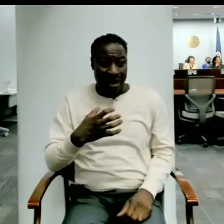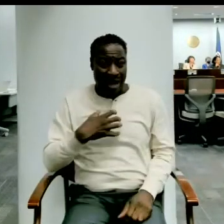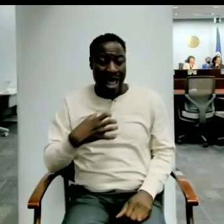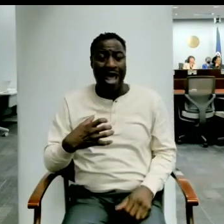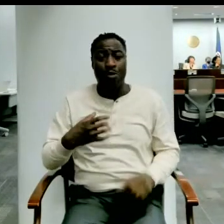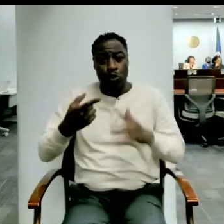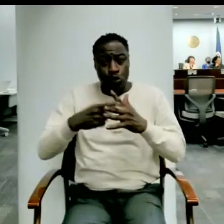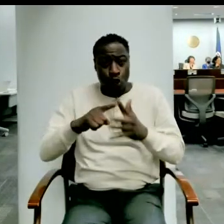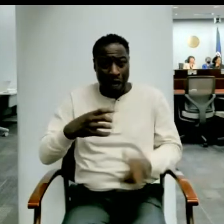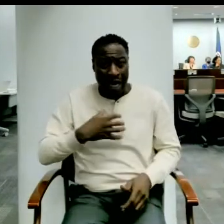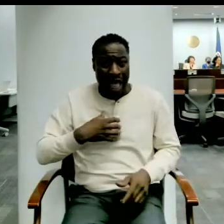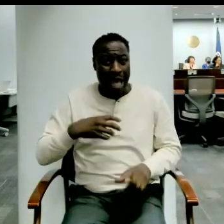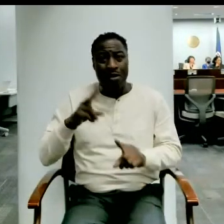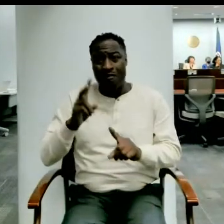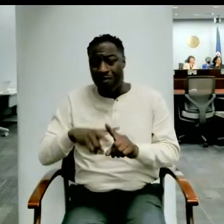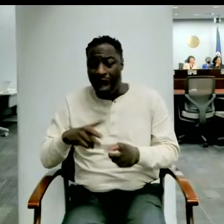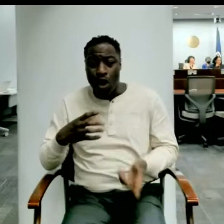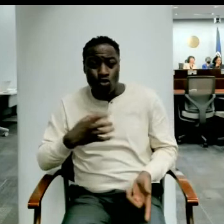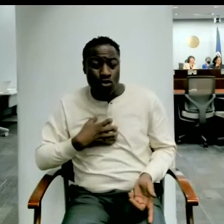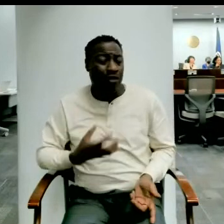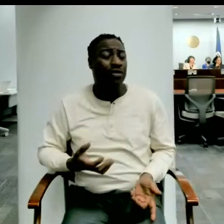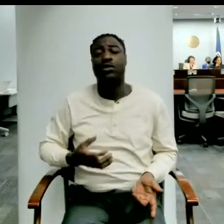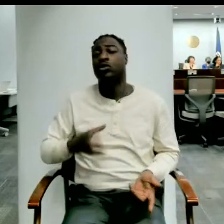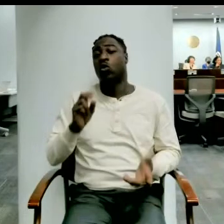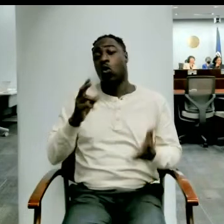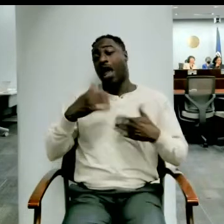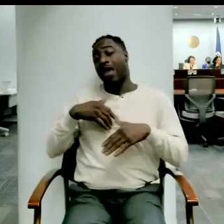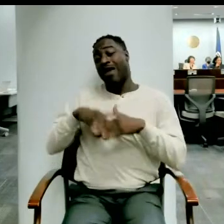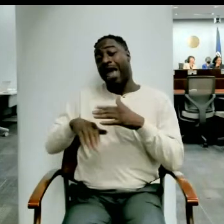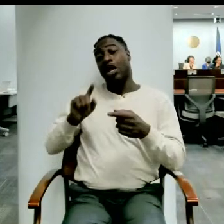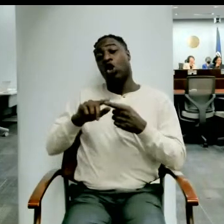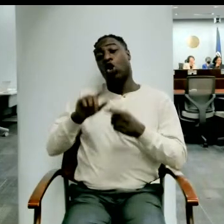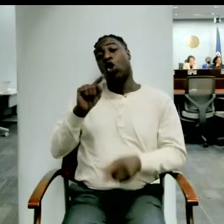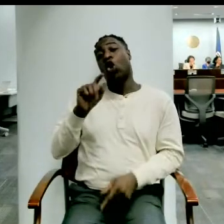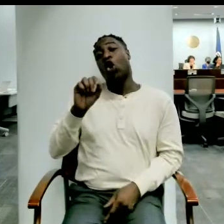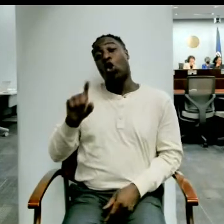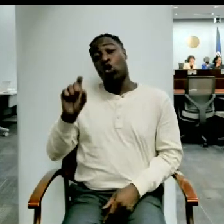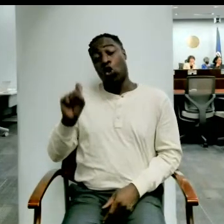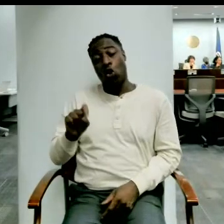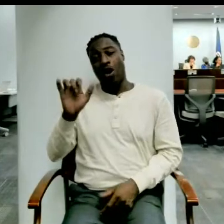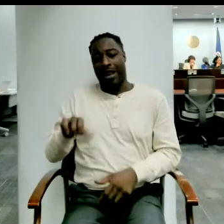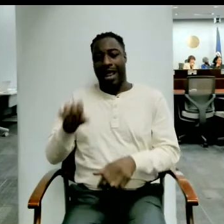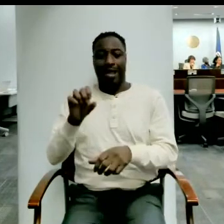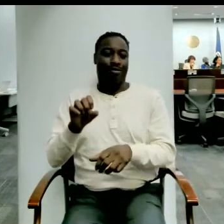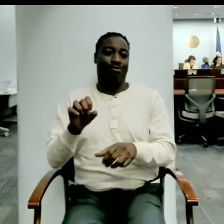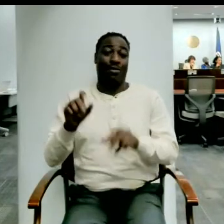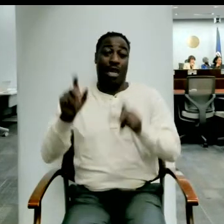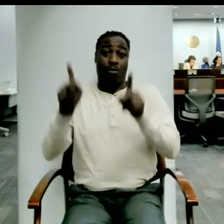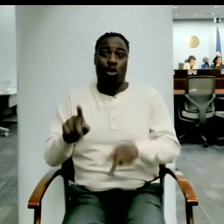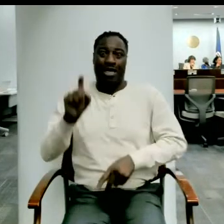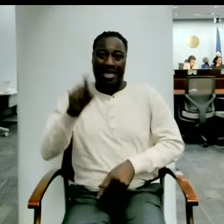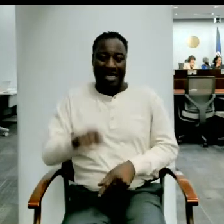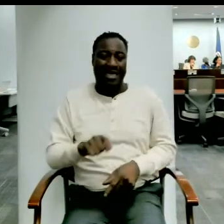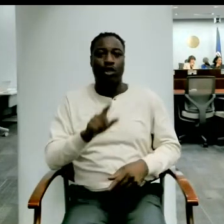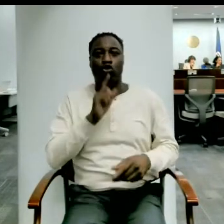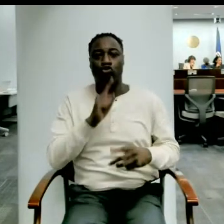them or to have access to the tools that the employer is using um and they